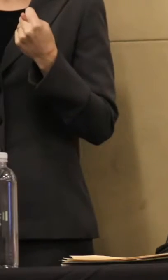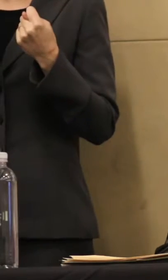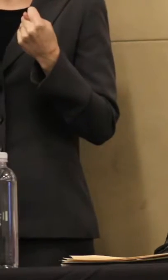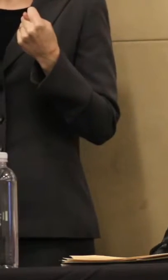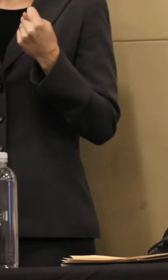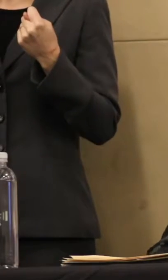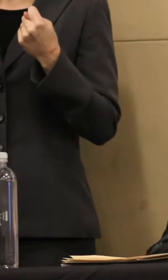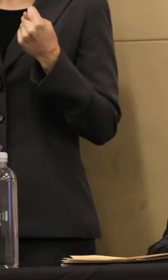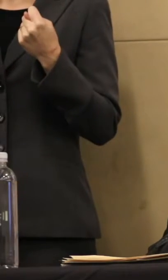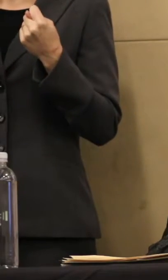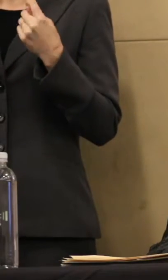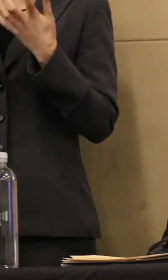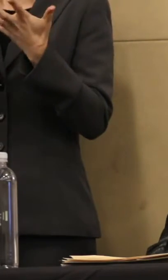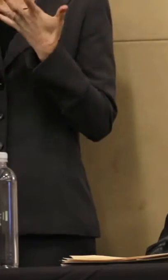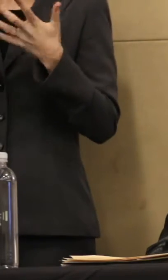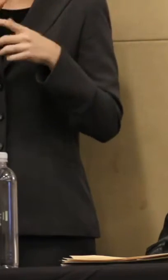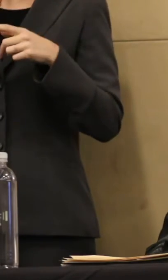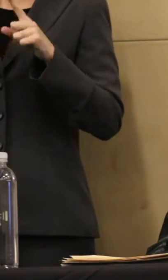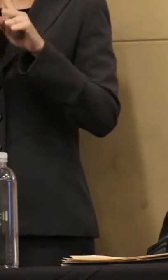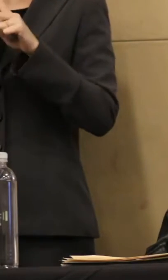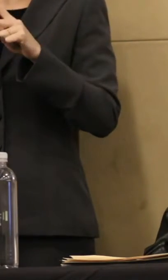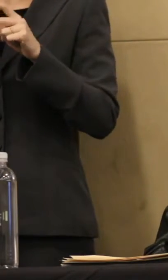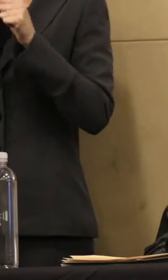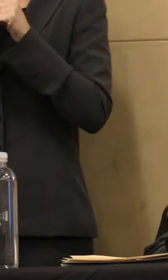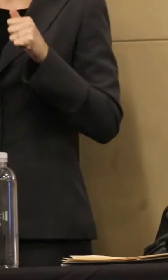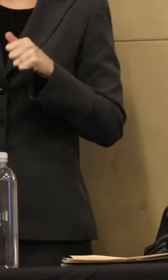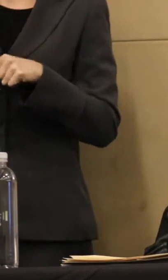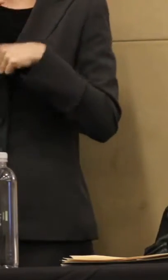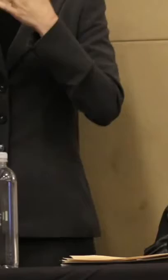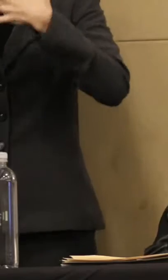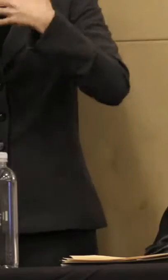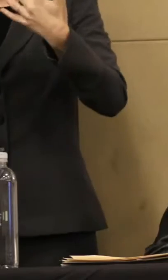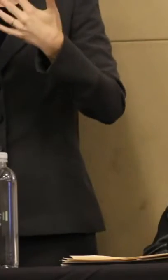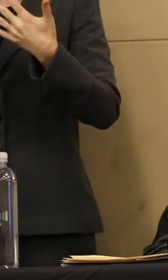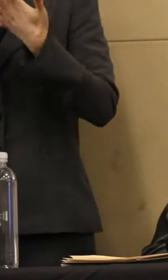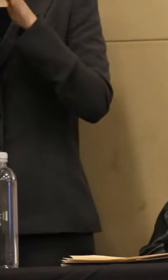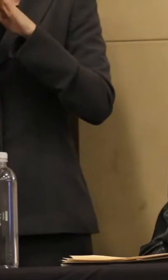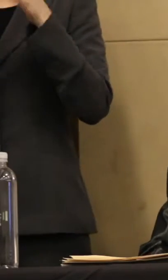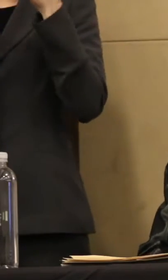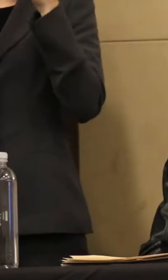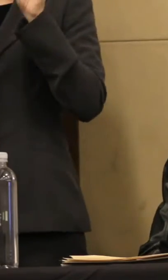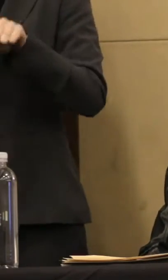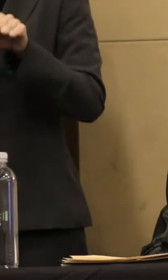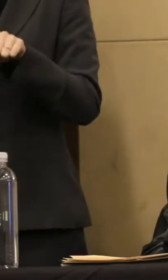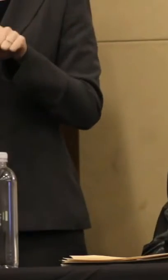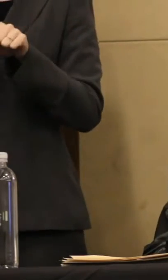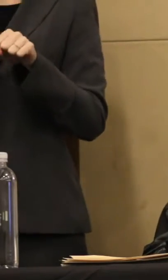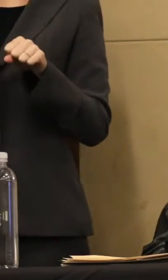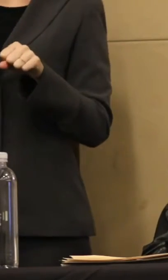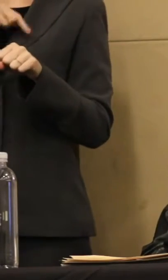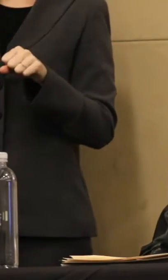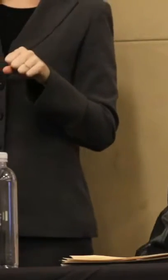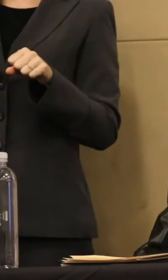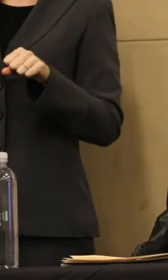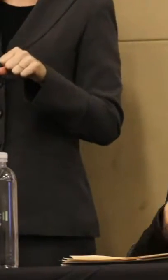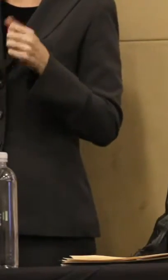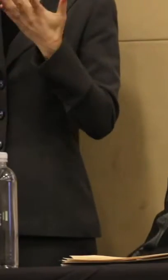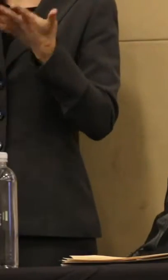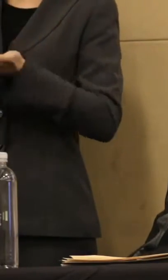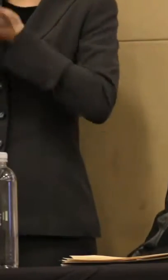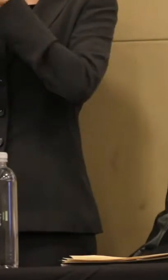possible, because we really do want to help you and a non- lobbying way to have states